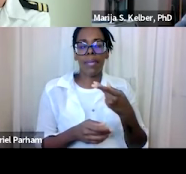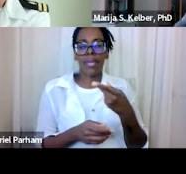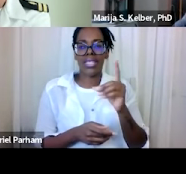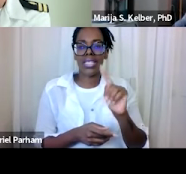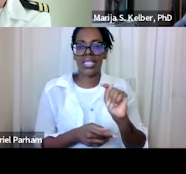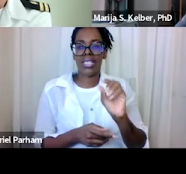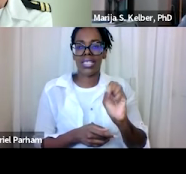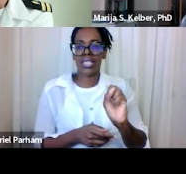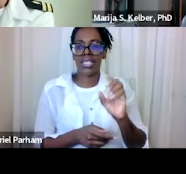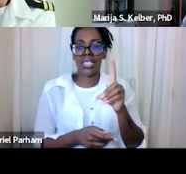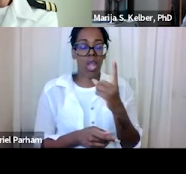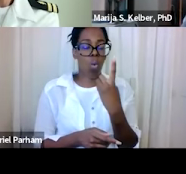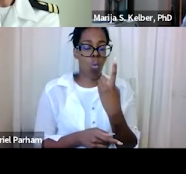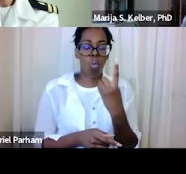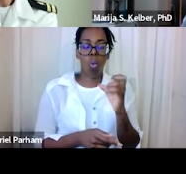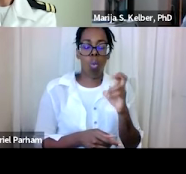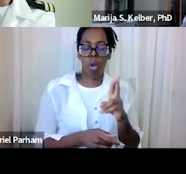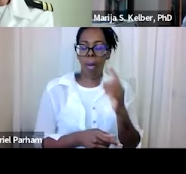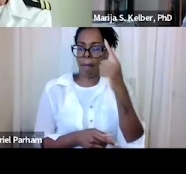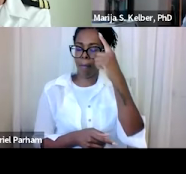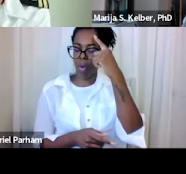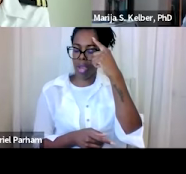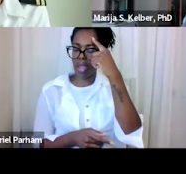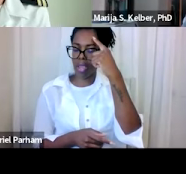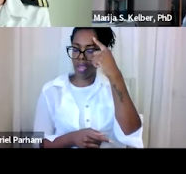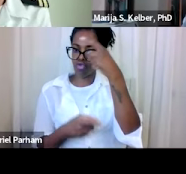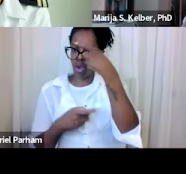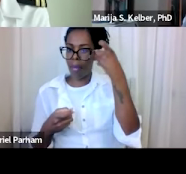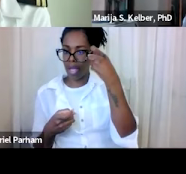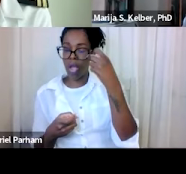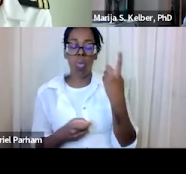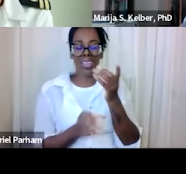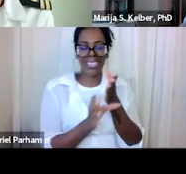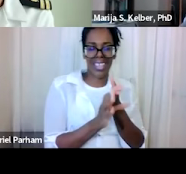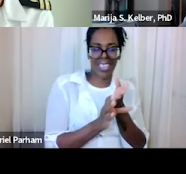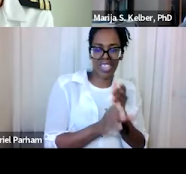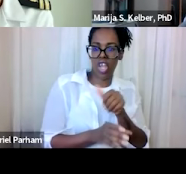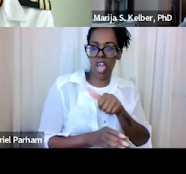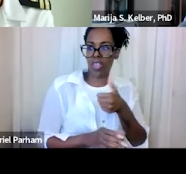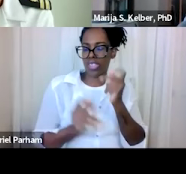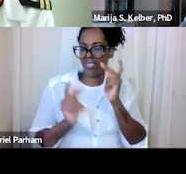one is a psychological reaction to trauma, the other is a physical injury.